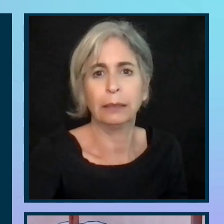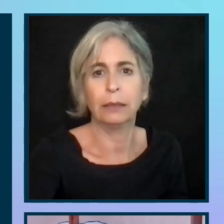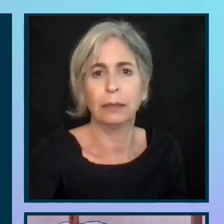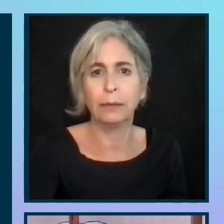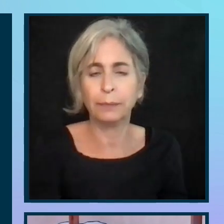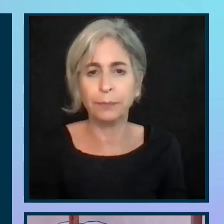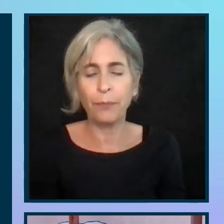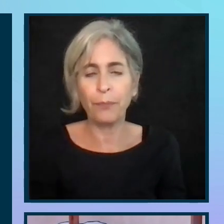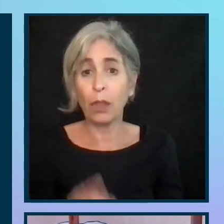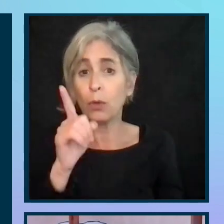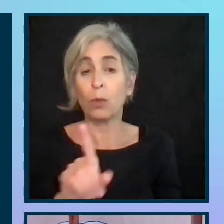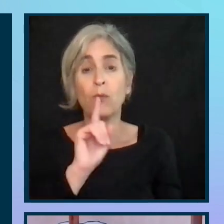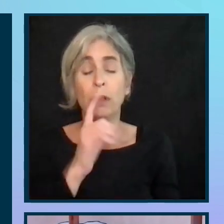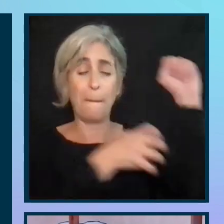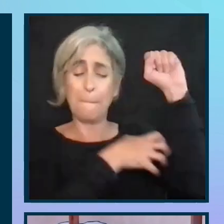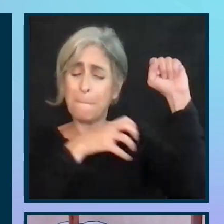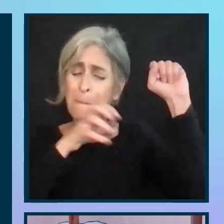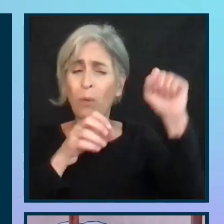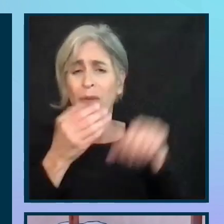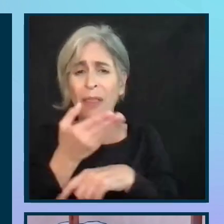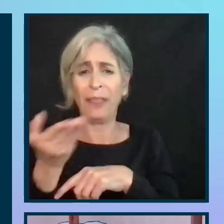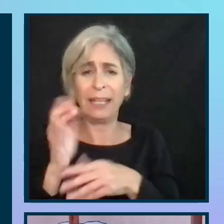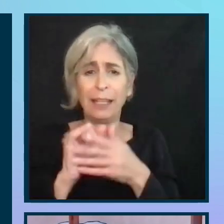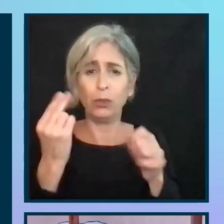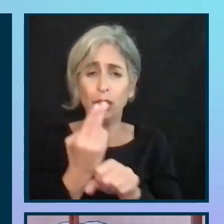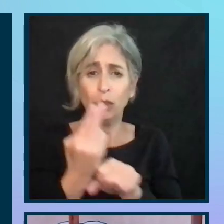Those are some really powerful things to be able to do in a story itself,